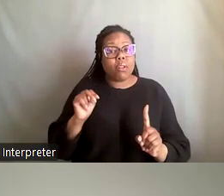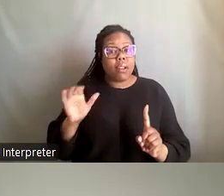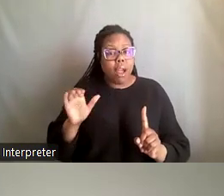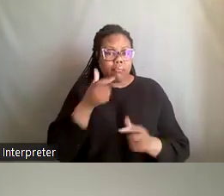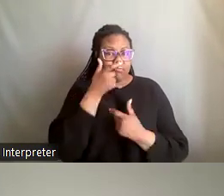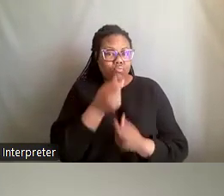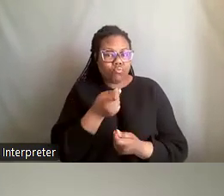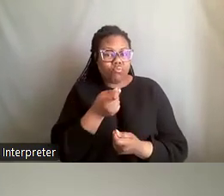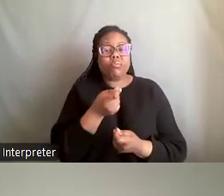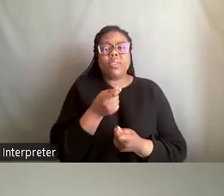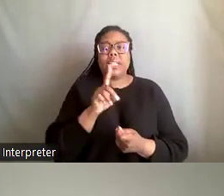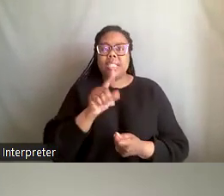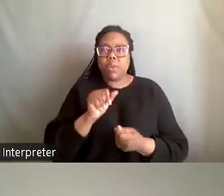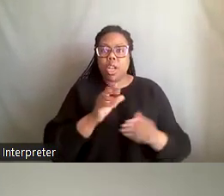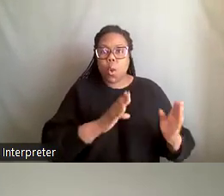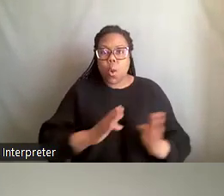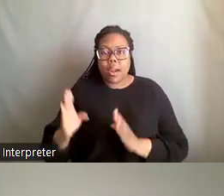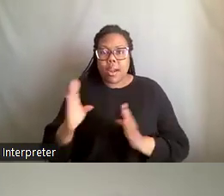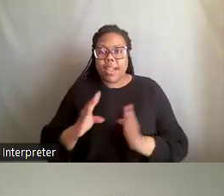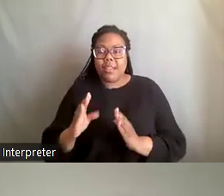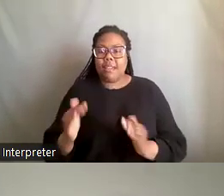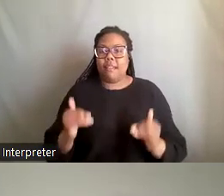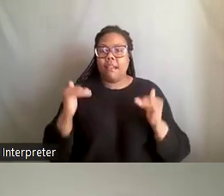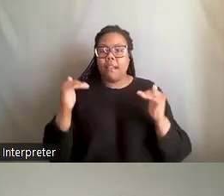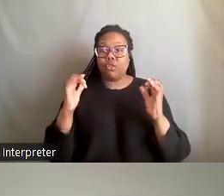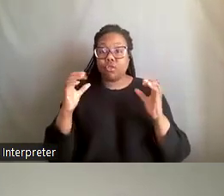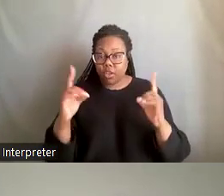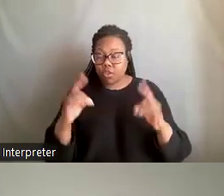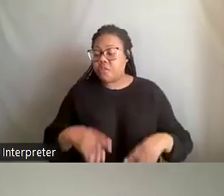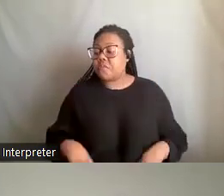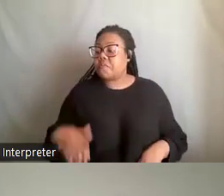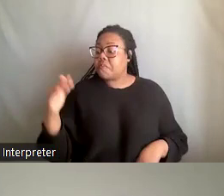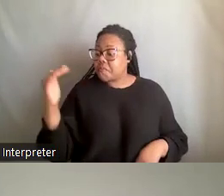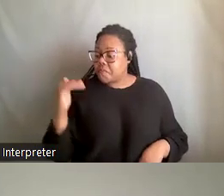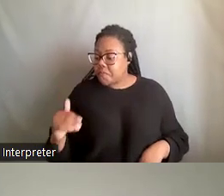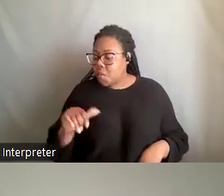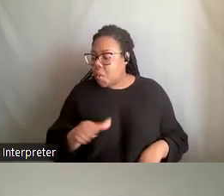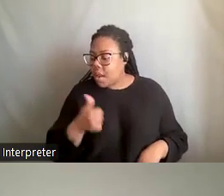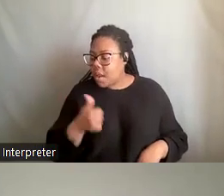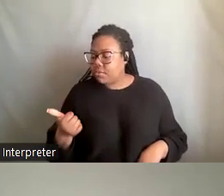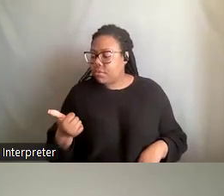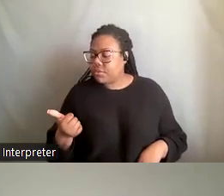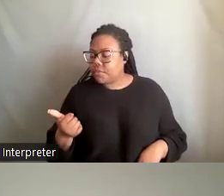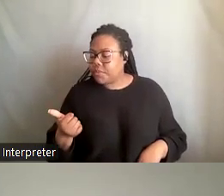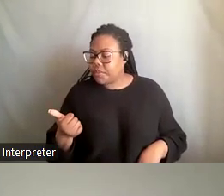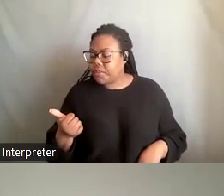Jay from Durham, North Carolina, interested in disability organizing and higher education.